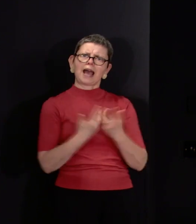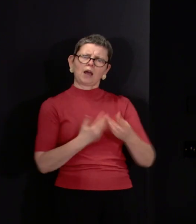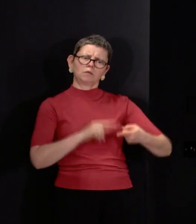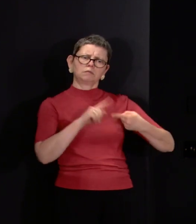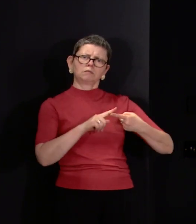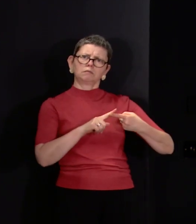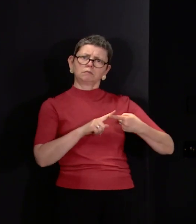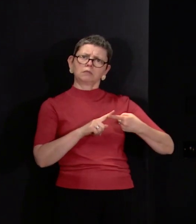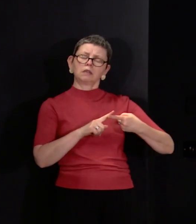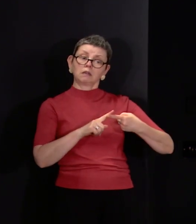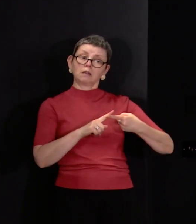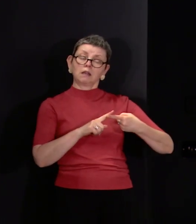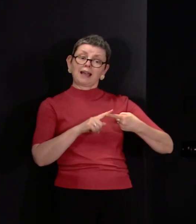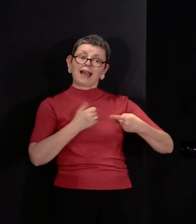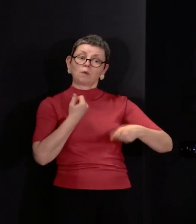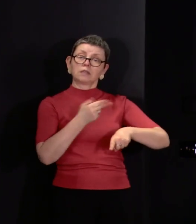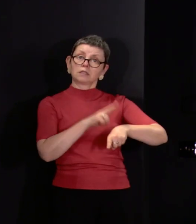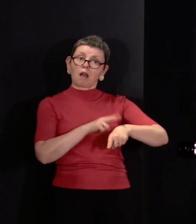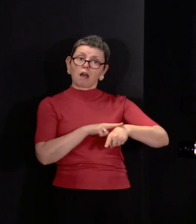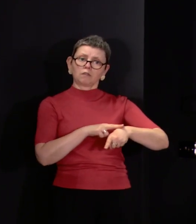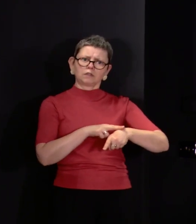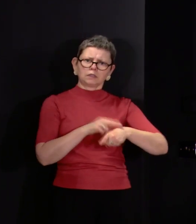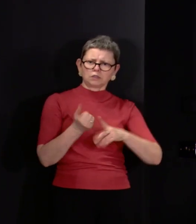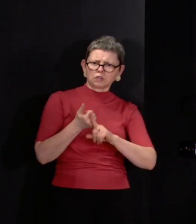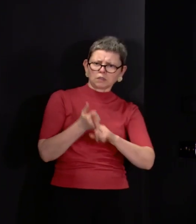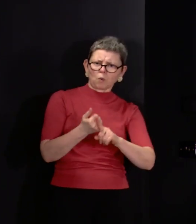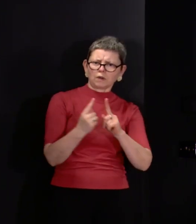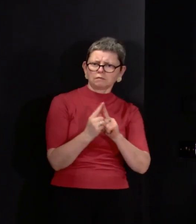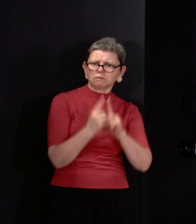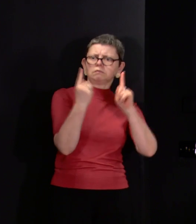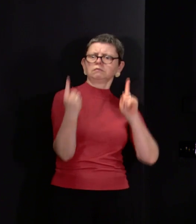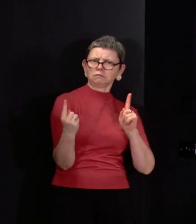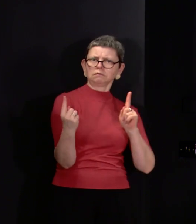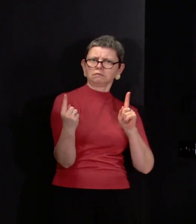officers and staff to support physical distancing contributes in some way to